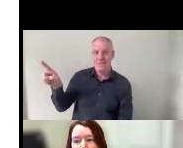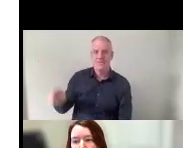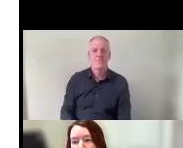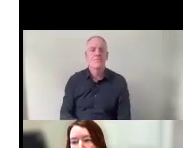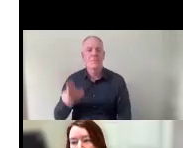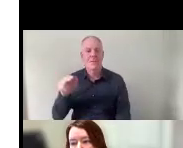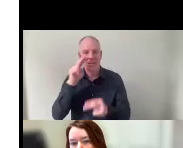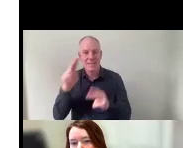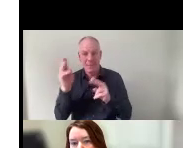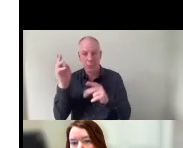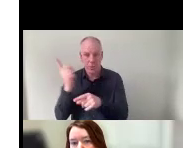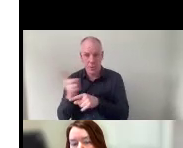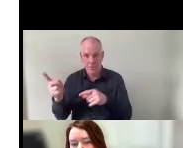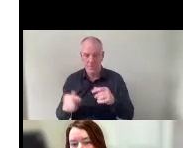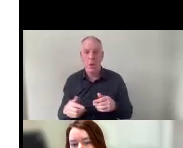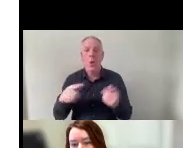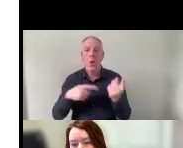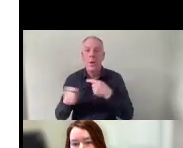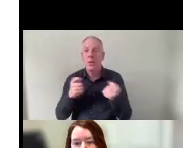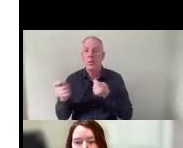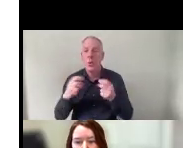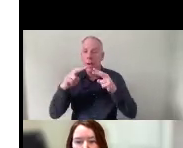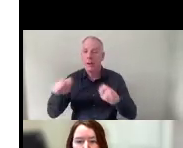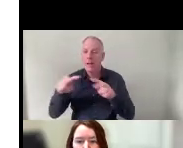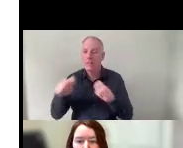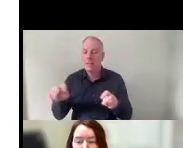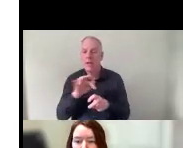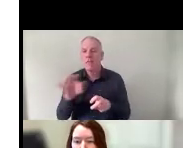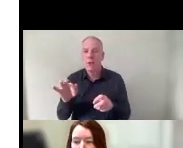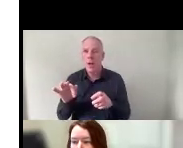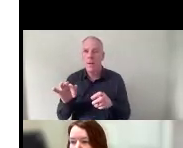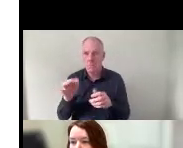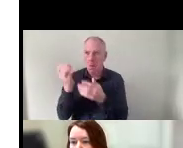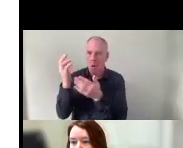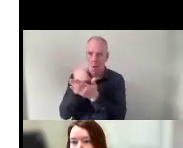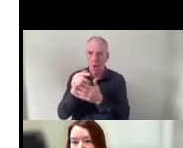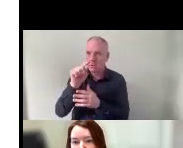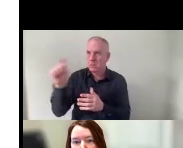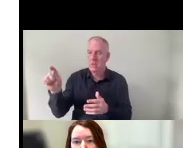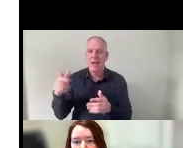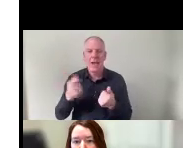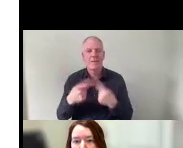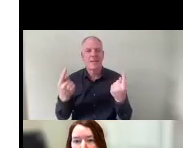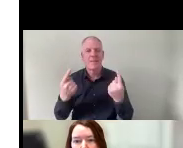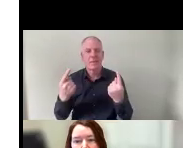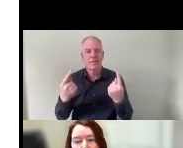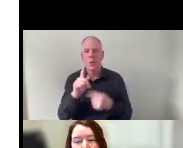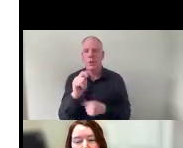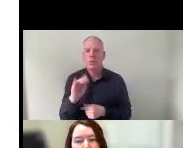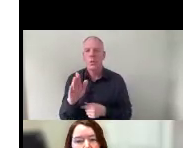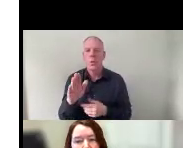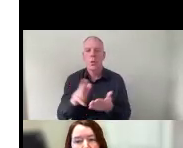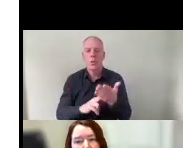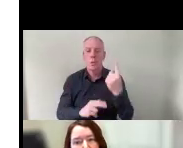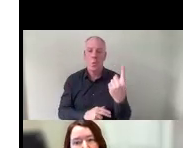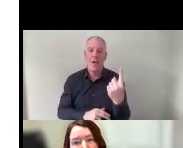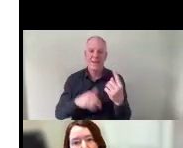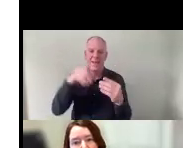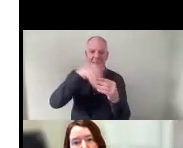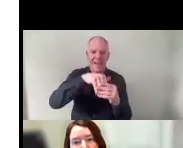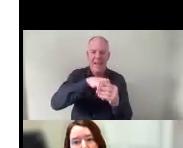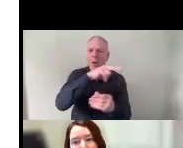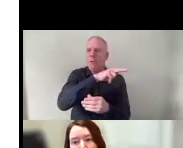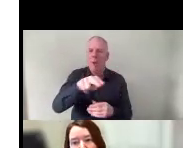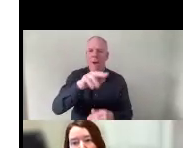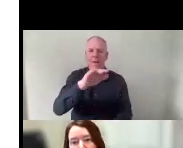image. So when, when we run analysis on on our collection, we have two different sets of tools we can use. One is non-invasive, meaning that the kind of techniques that do